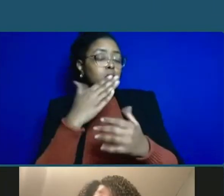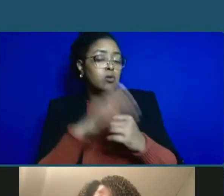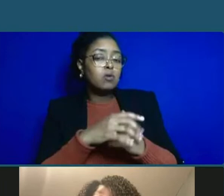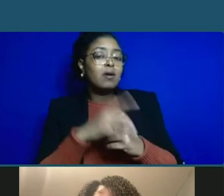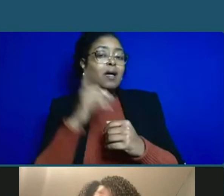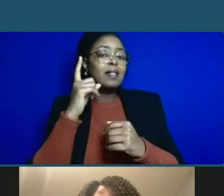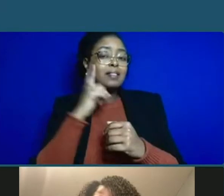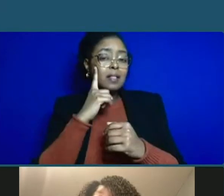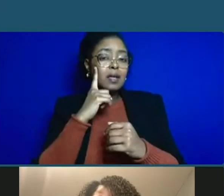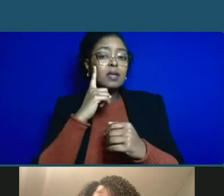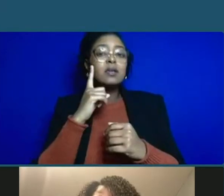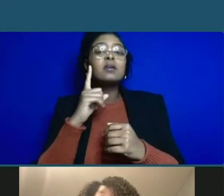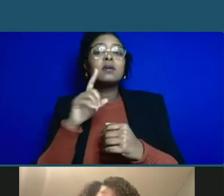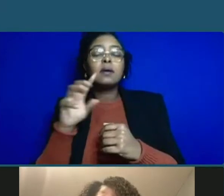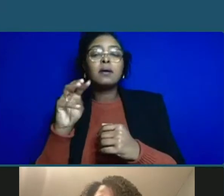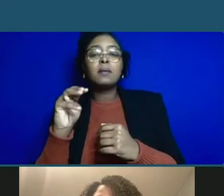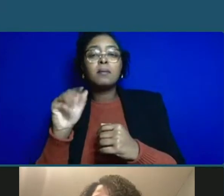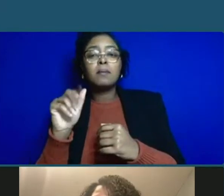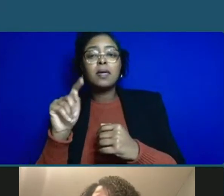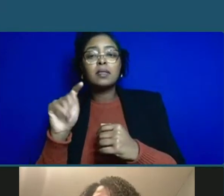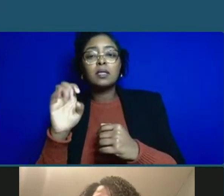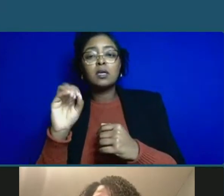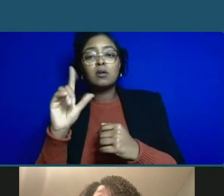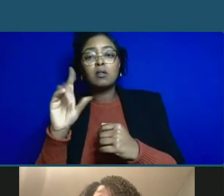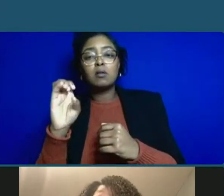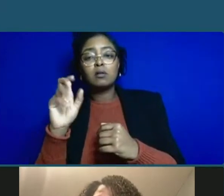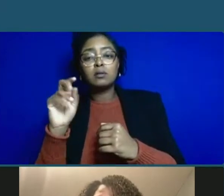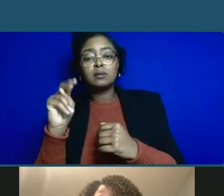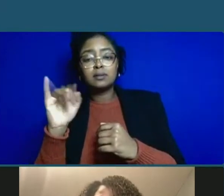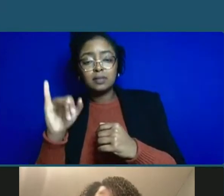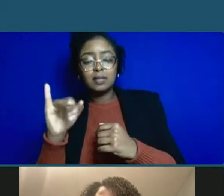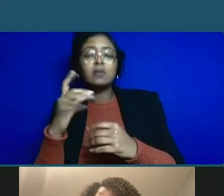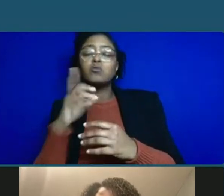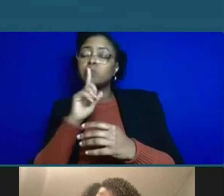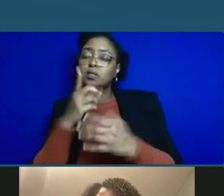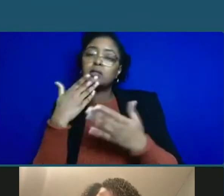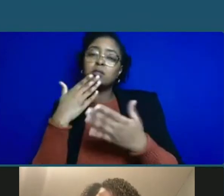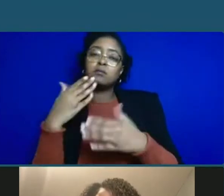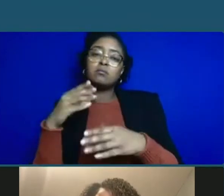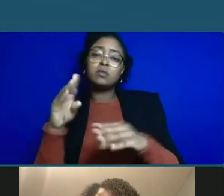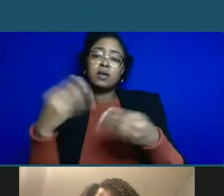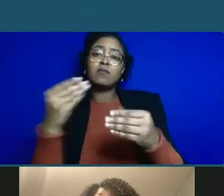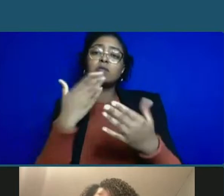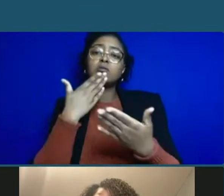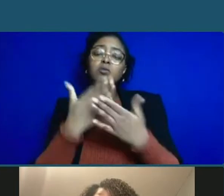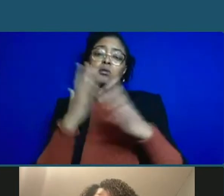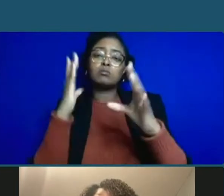Thank you, Doctor McKnight. Um so I think that Mr Monti Leonia